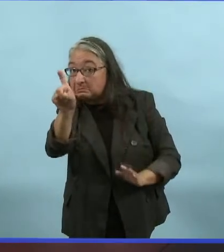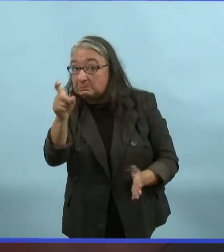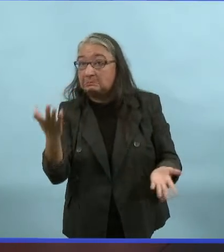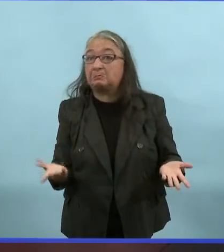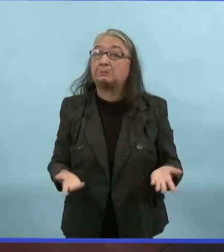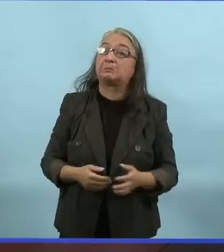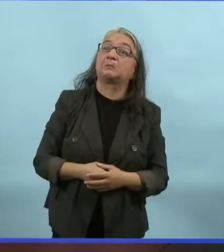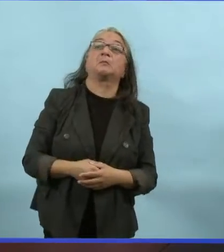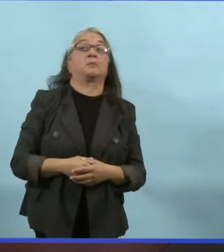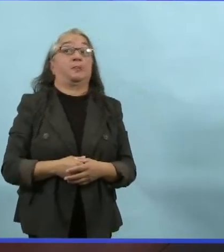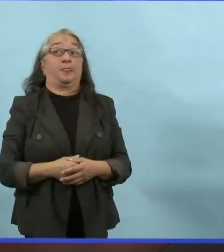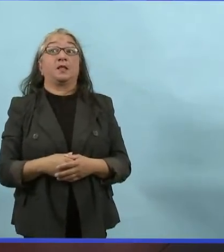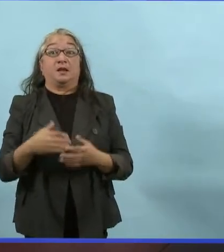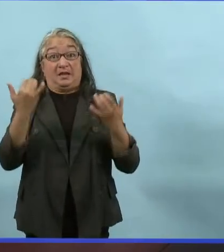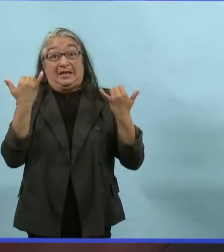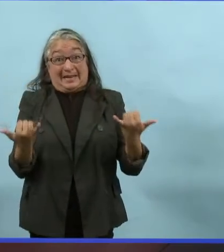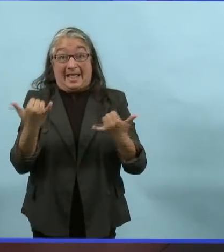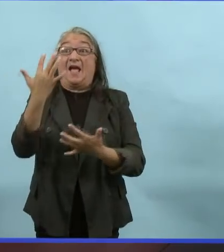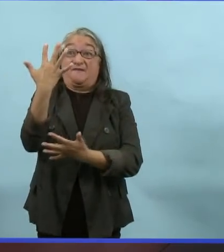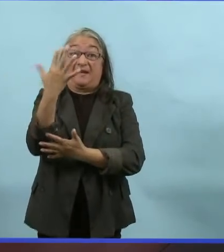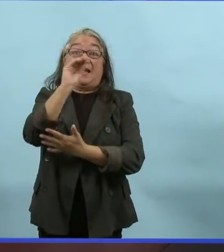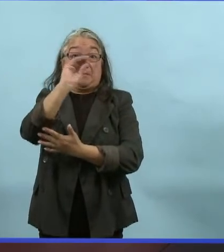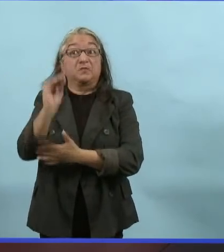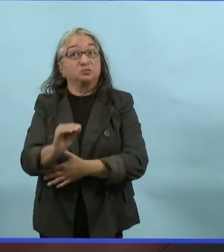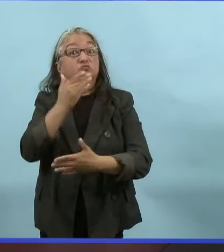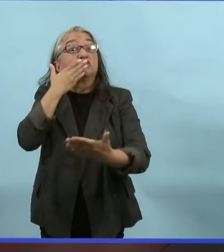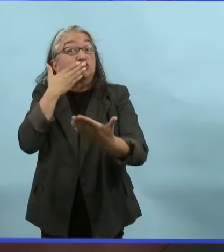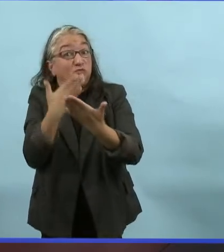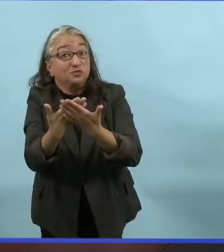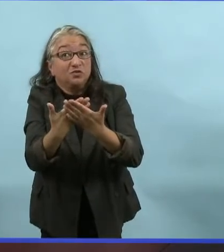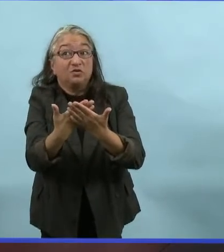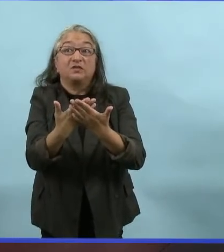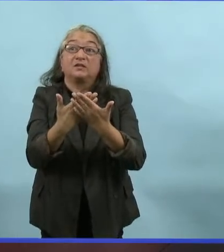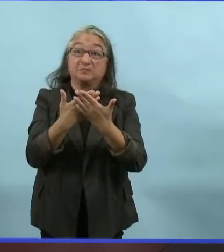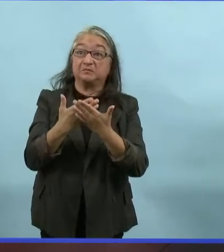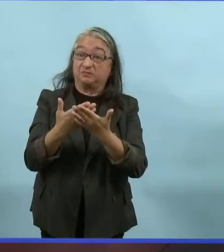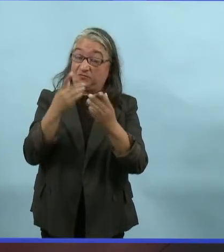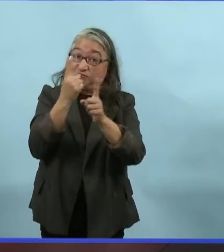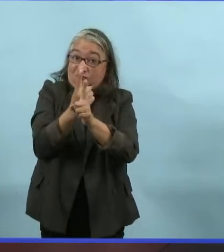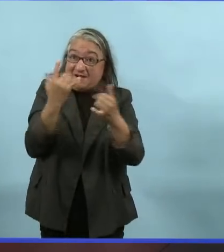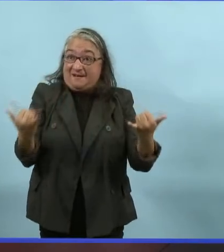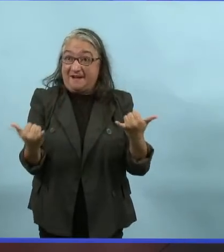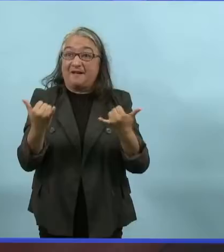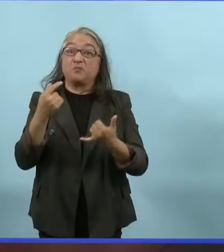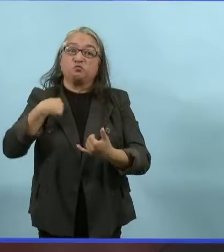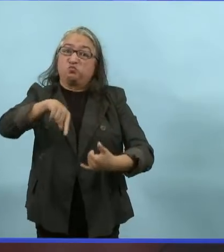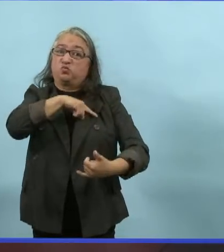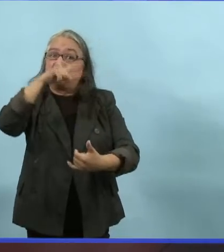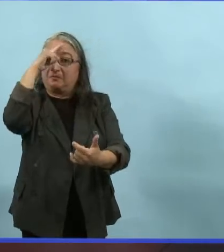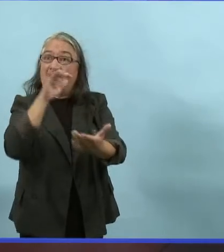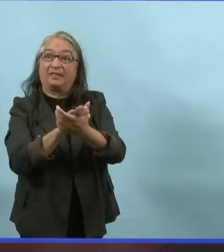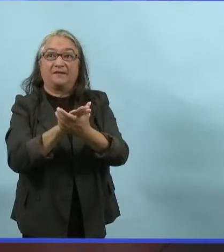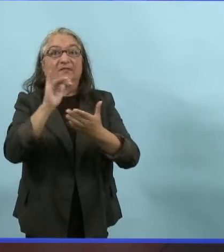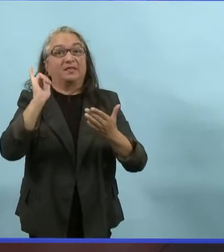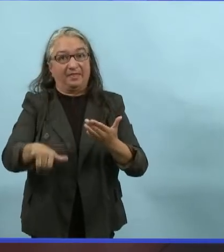then yes then i do think we're in a position to continue to move forward with our reopen plans and